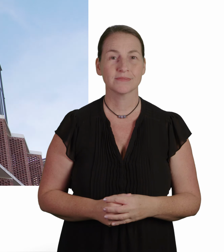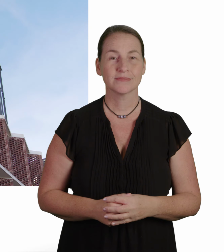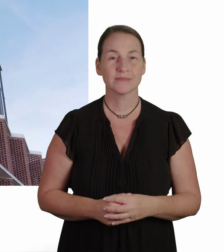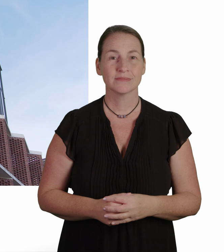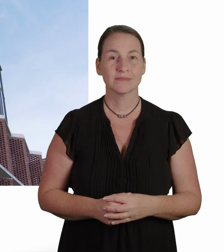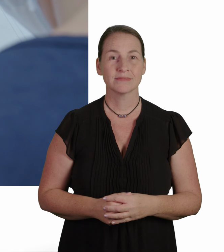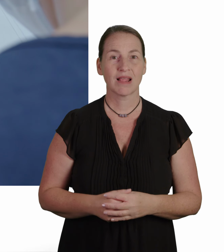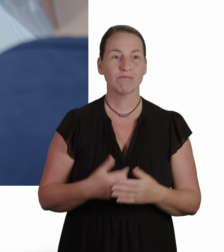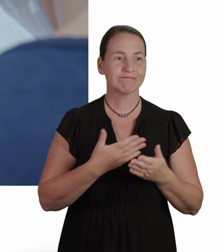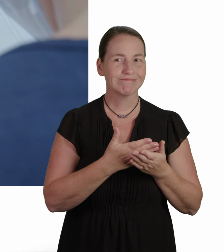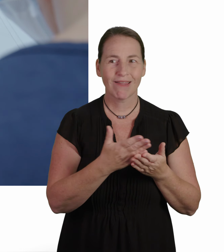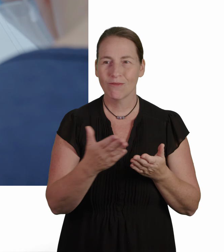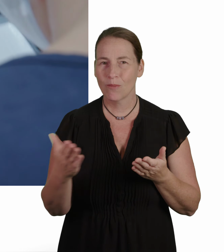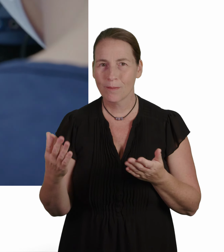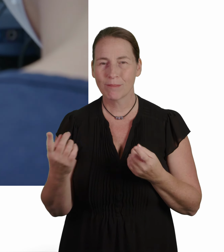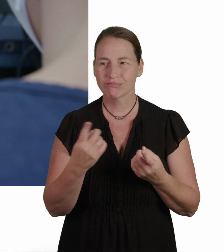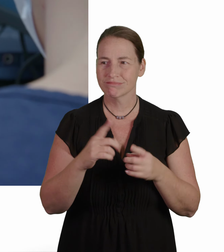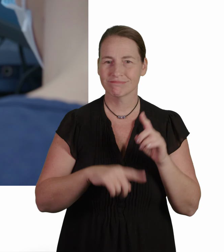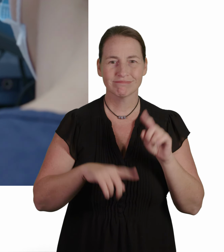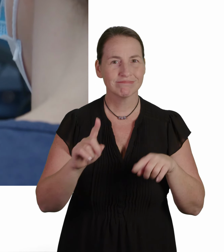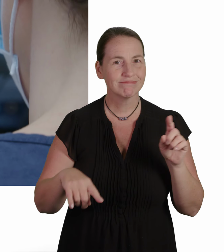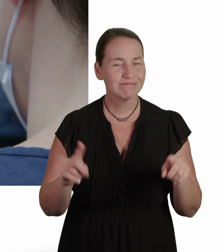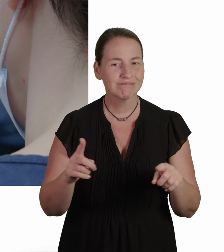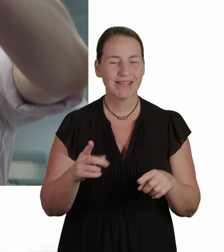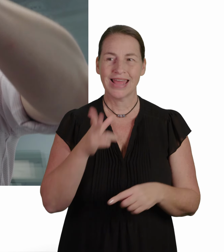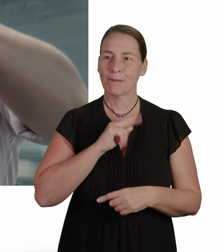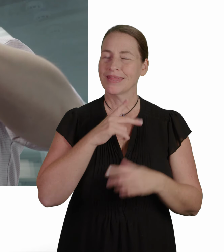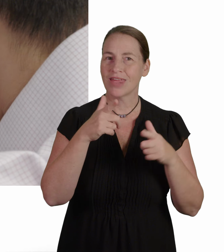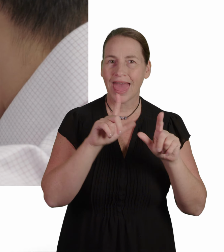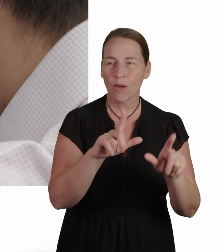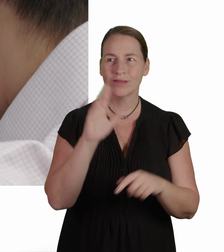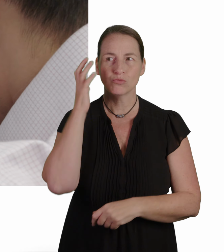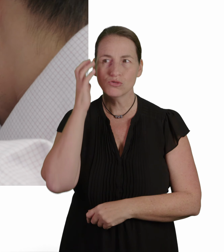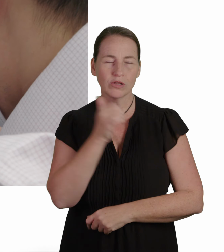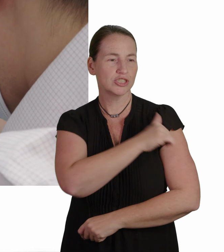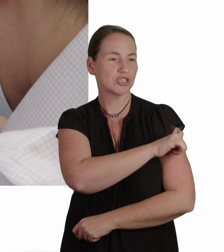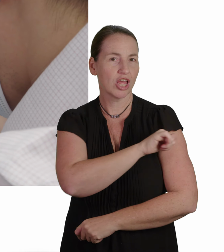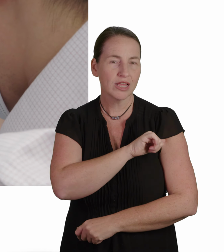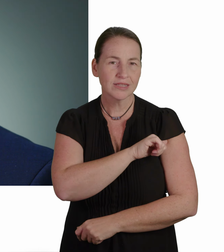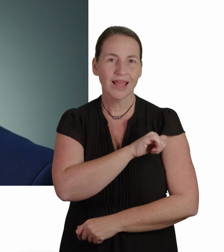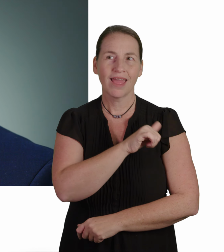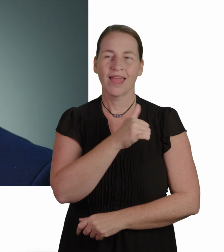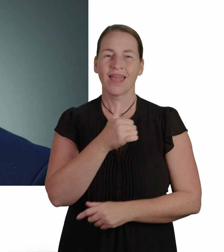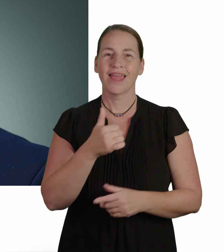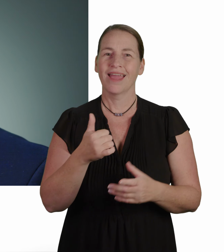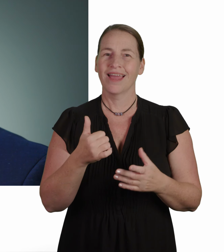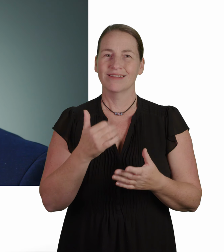Everyone brings something different to the table, speech and language therapy, audiology and our nursing staff. So it's not a journey